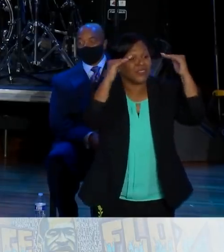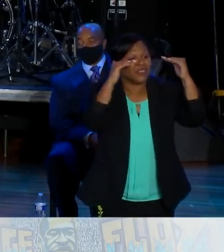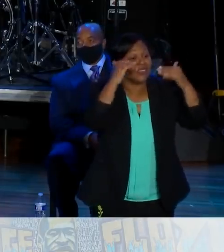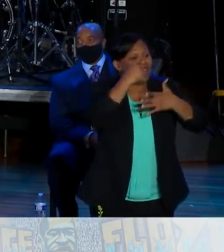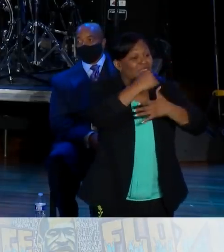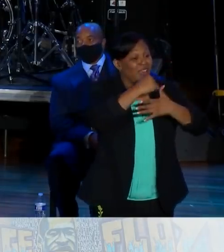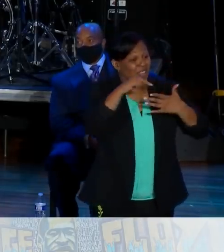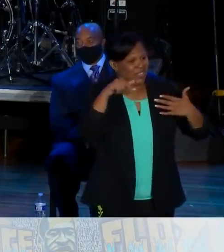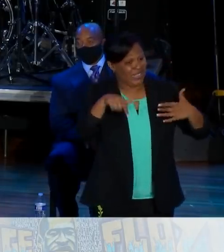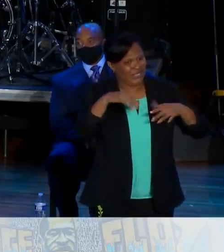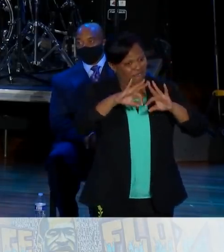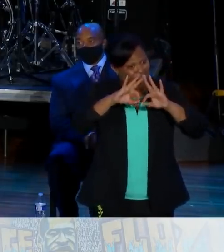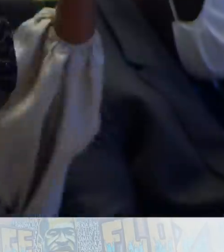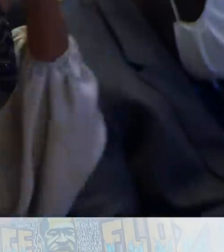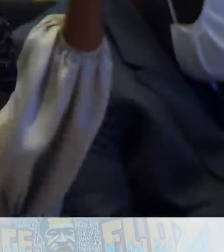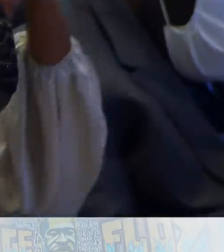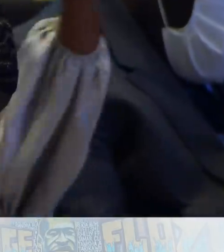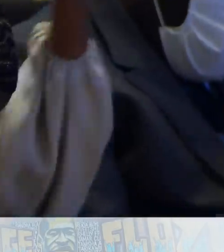THAT ARE NOT ABOUT JUSTICE,